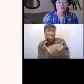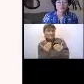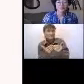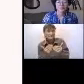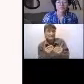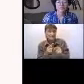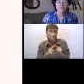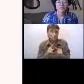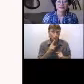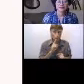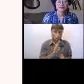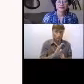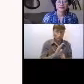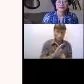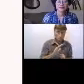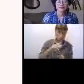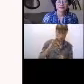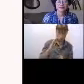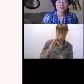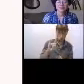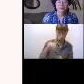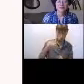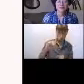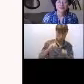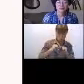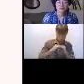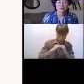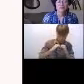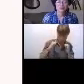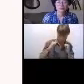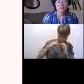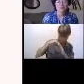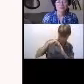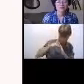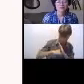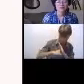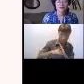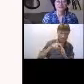a term that's that's been used for a long time, but only in the last, honestly, 10,